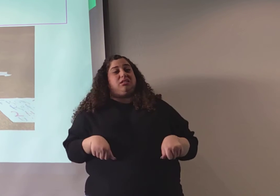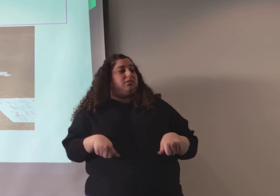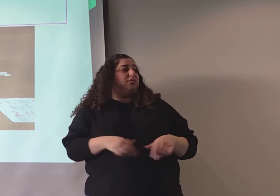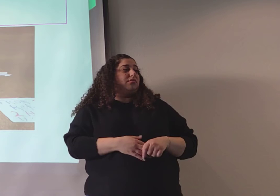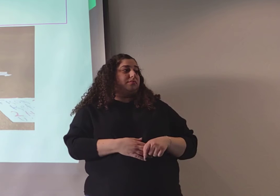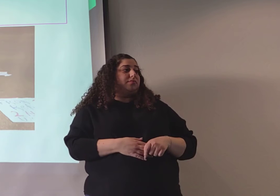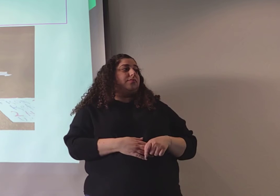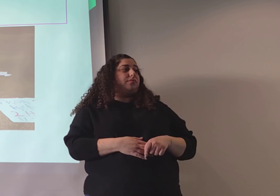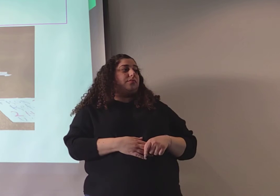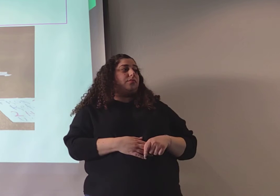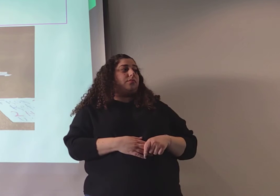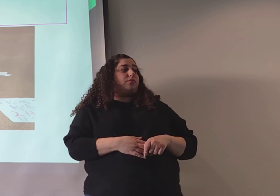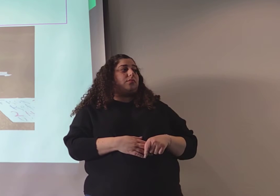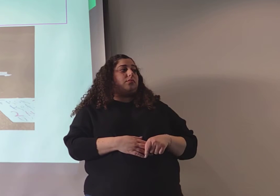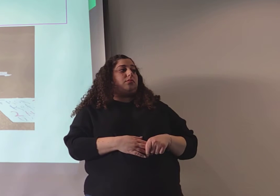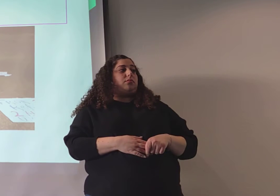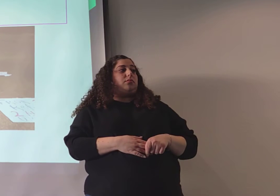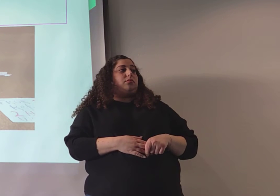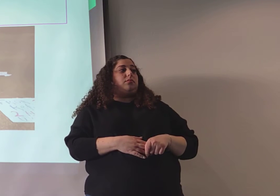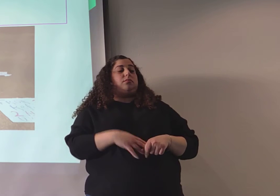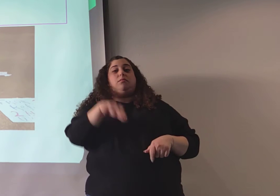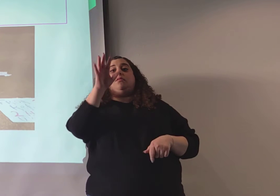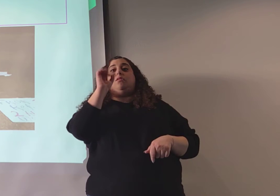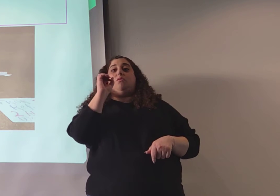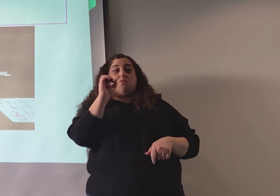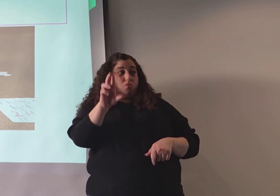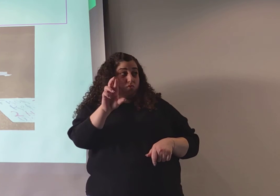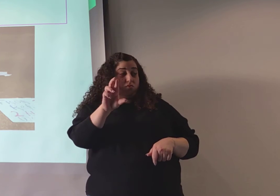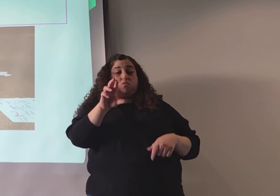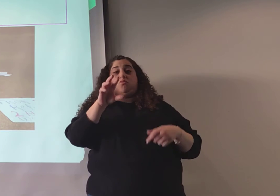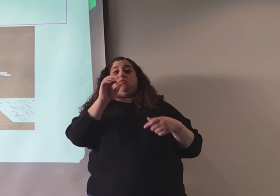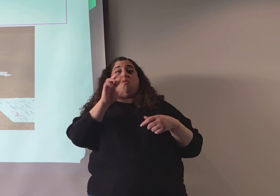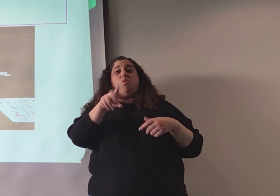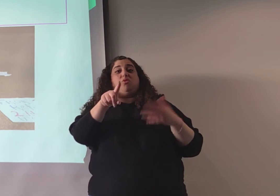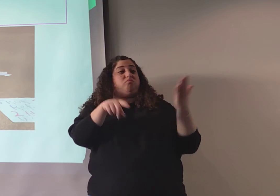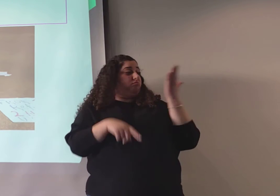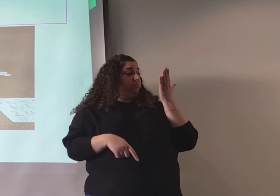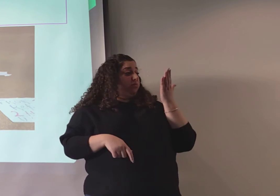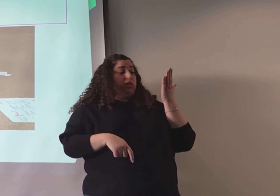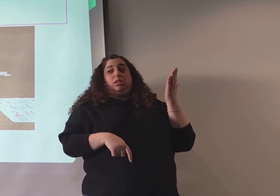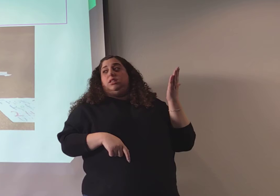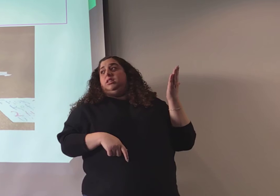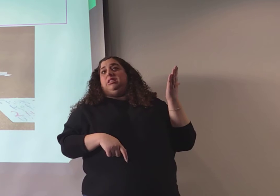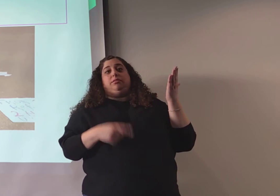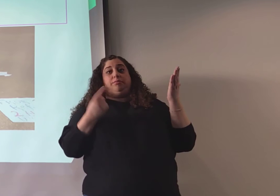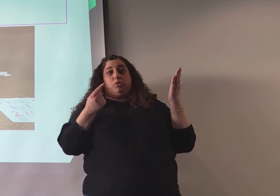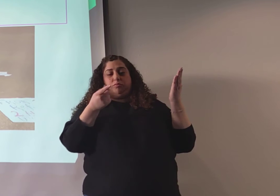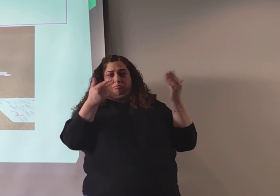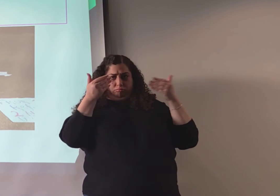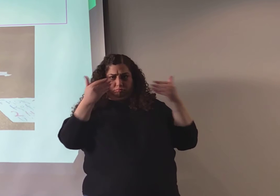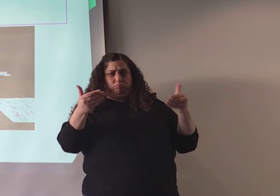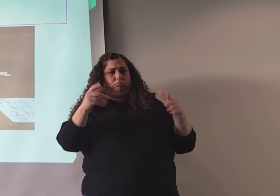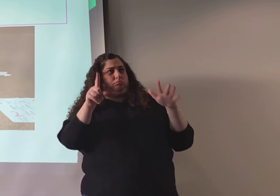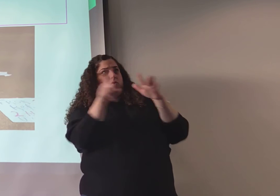Remember I said, the notice has to have specific language. It has to be the right notice. It has to have the right period of time.